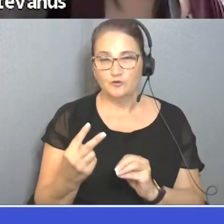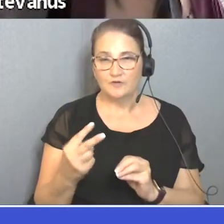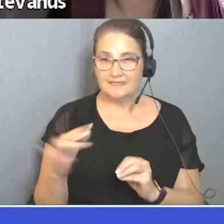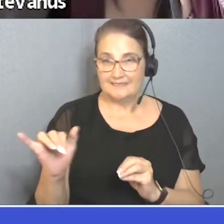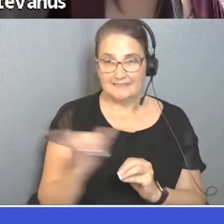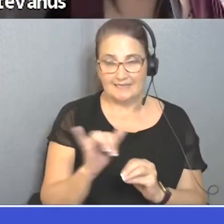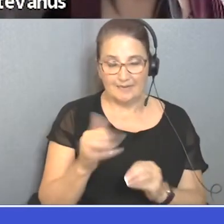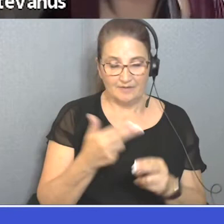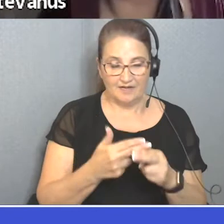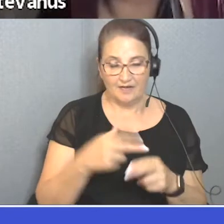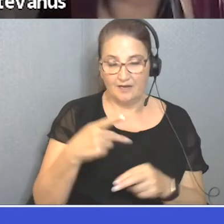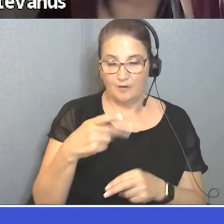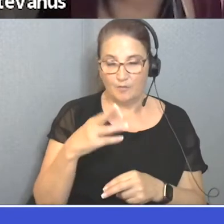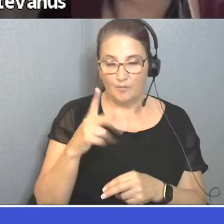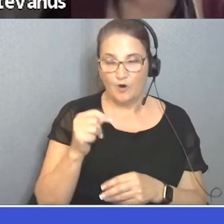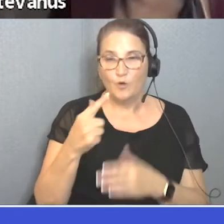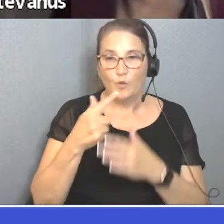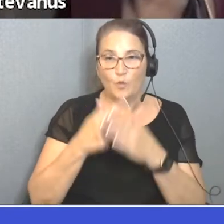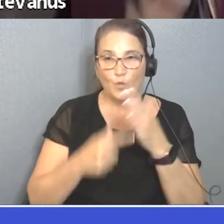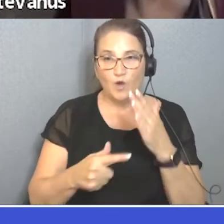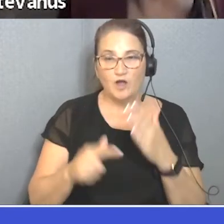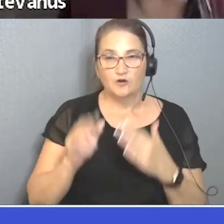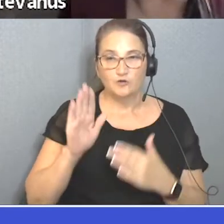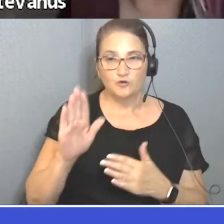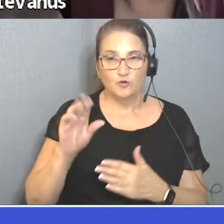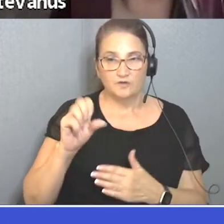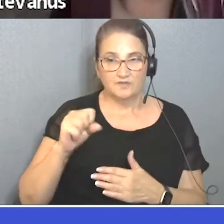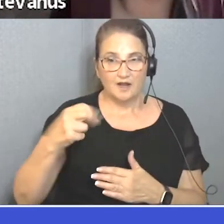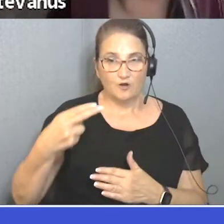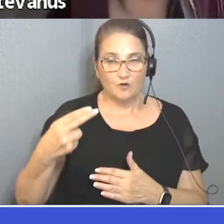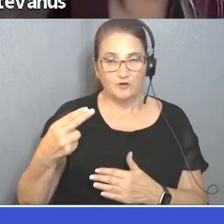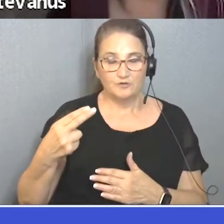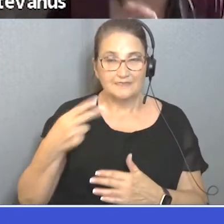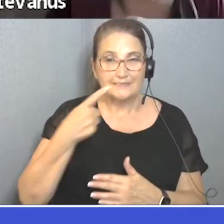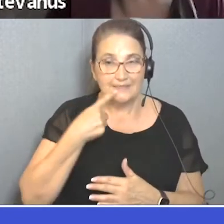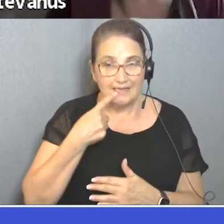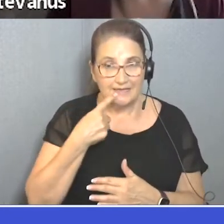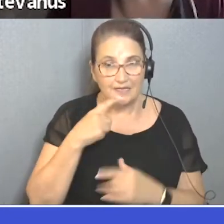For square two, it's the same main prompt, what is your